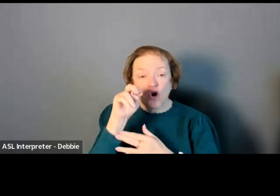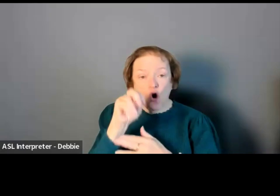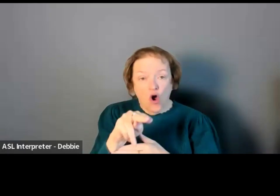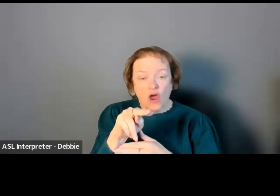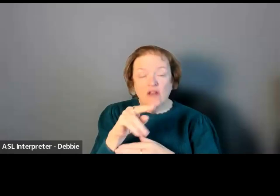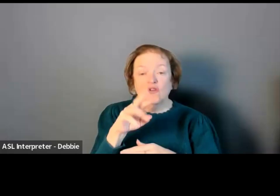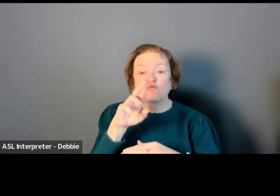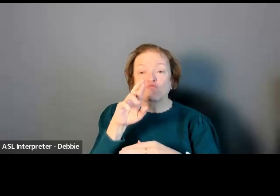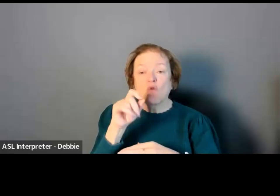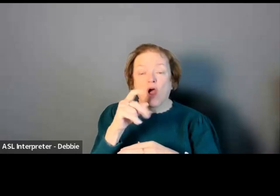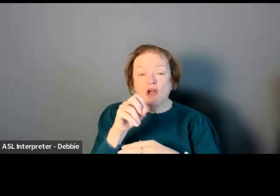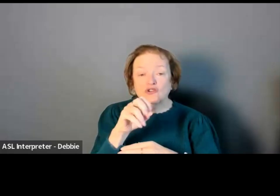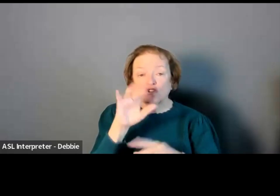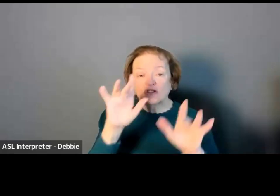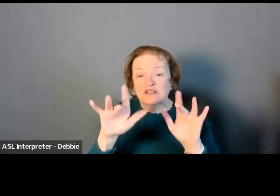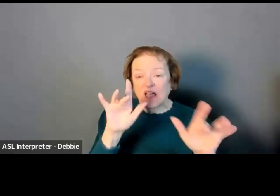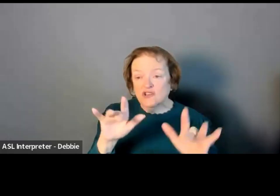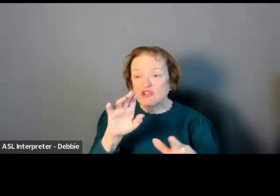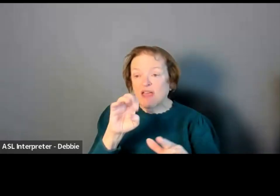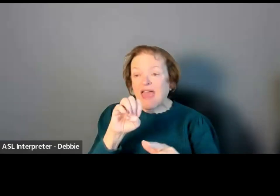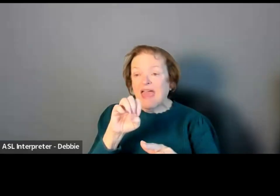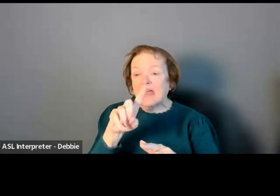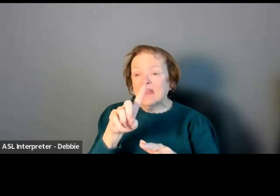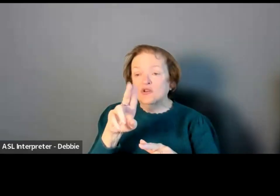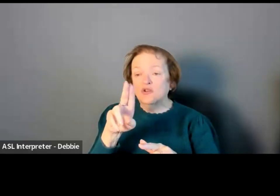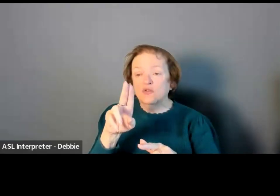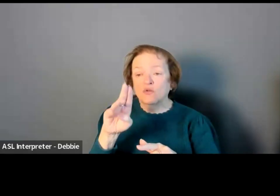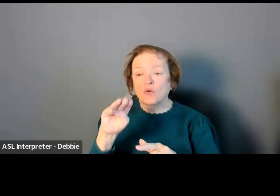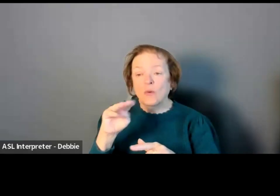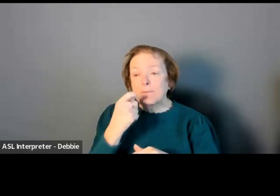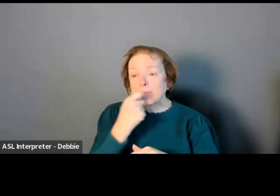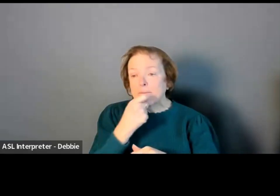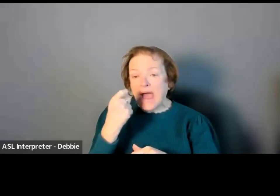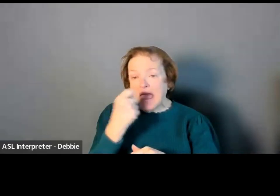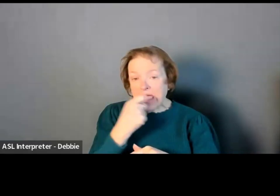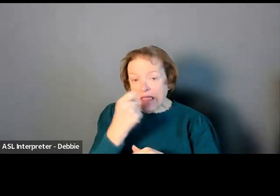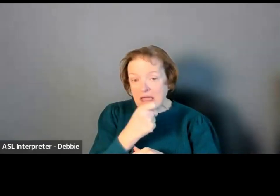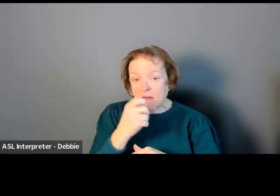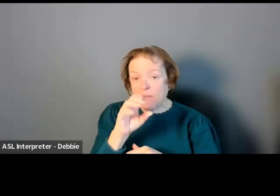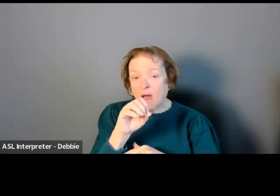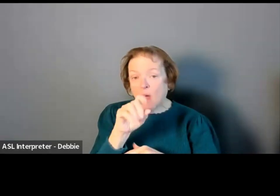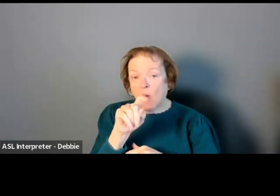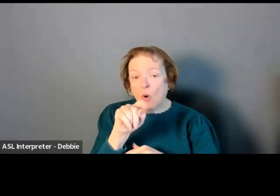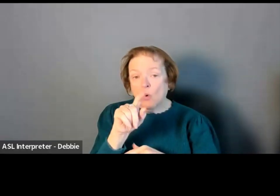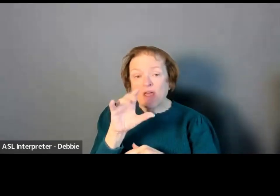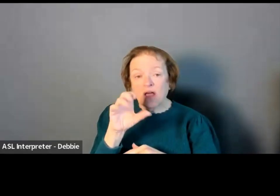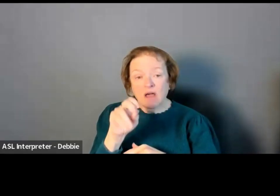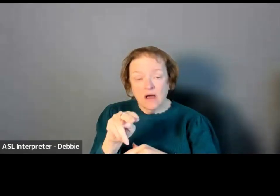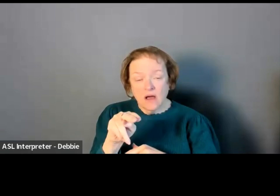I have an EduMic, by Oticon, a ReSound's multi-mic.